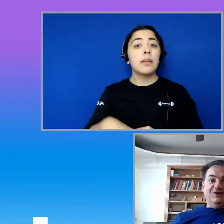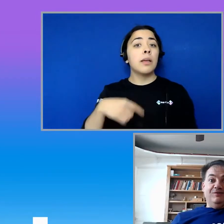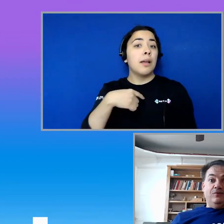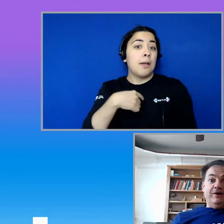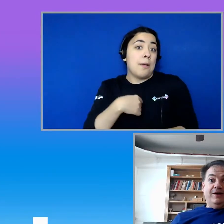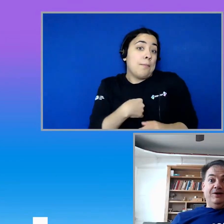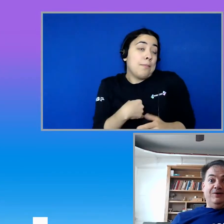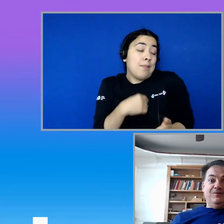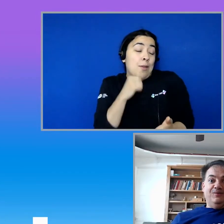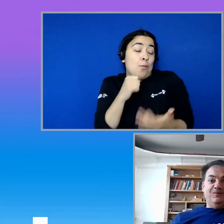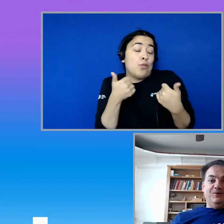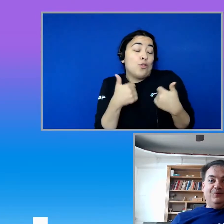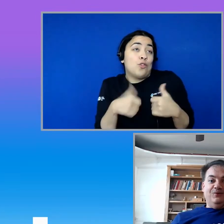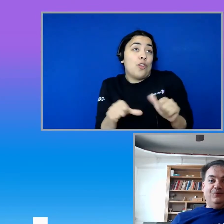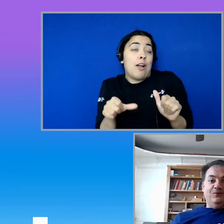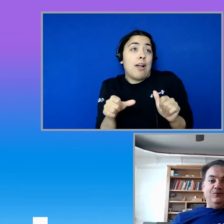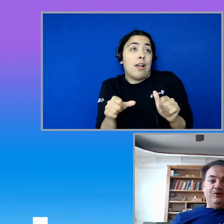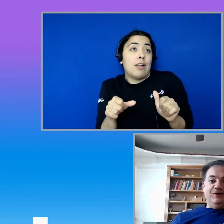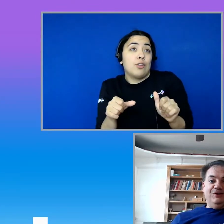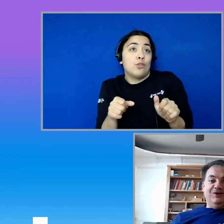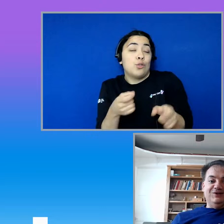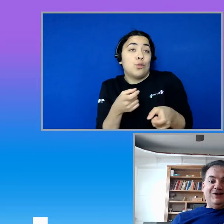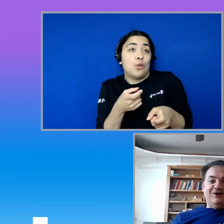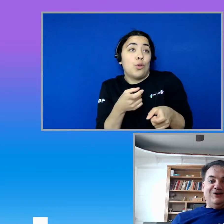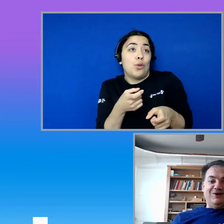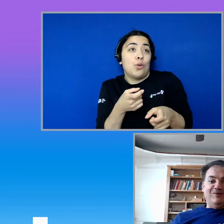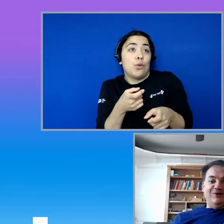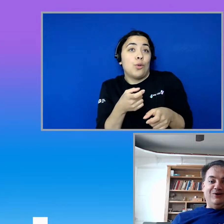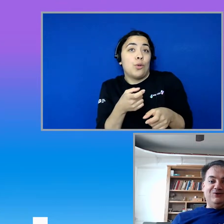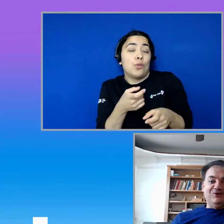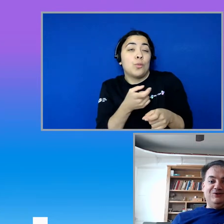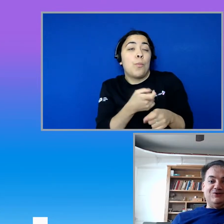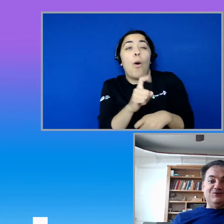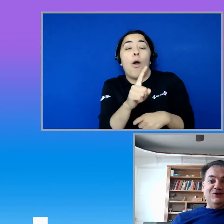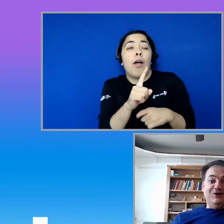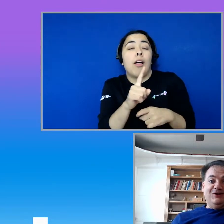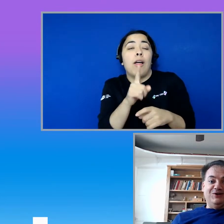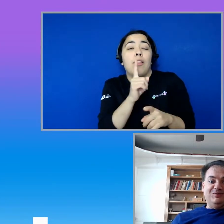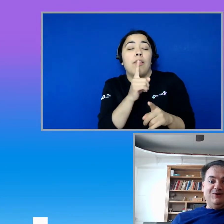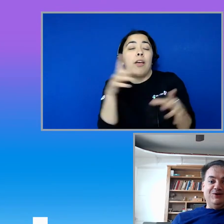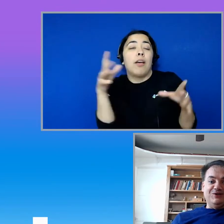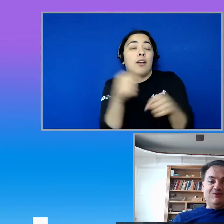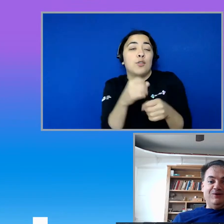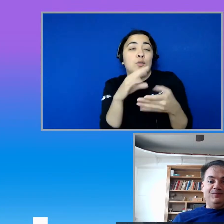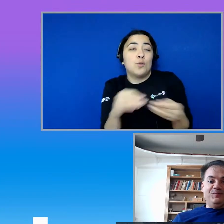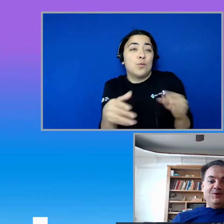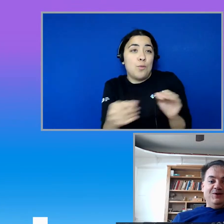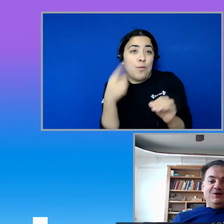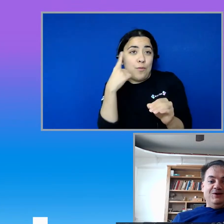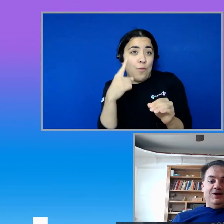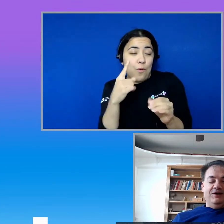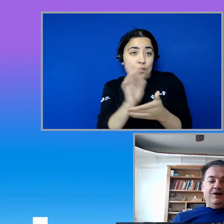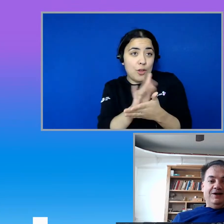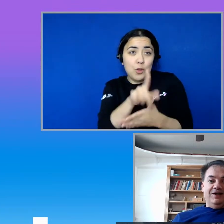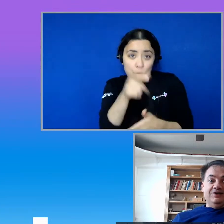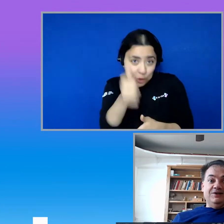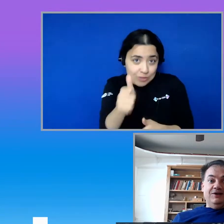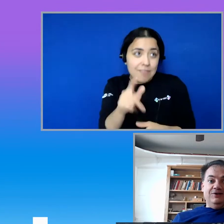give away the entire documentary because you just really need to